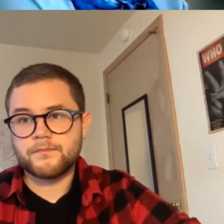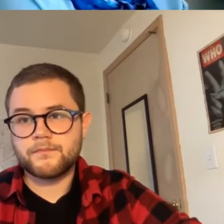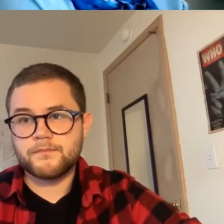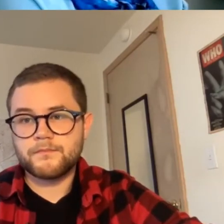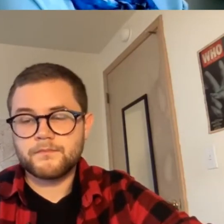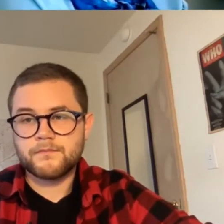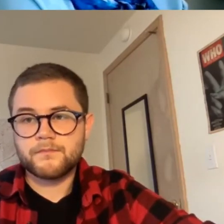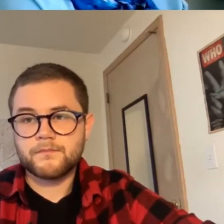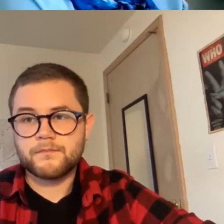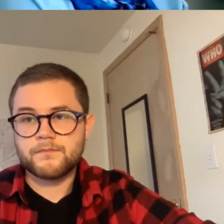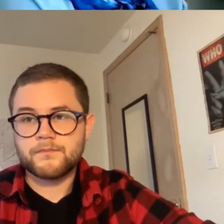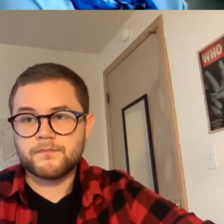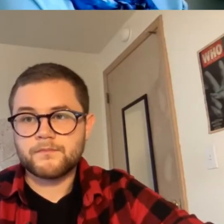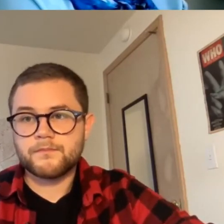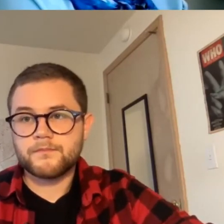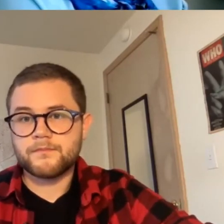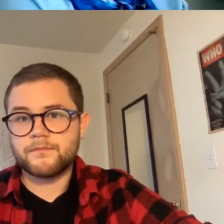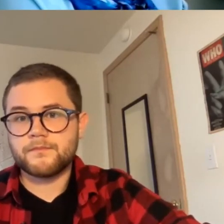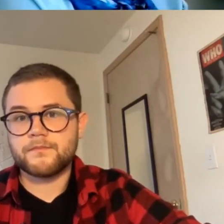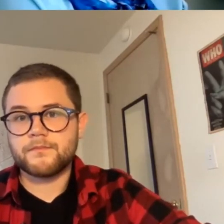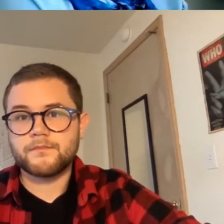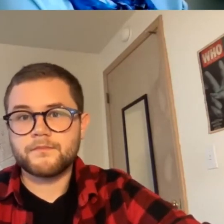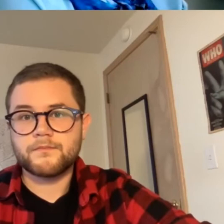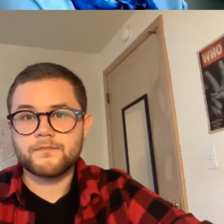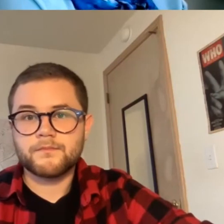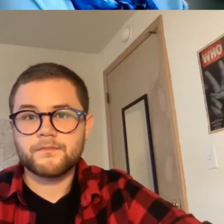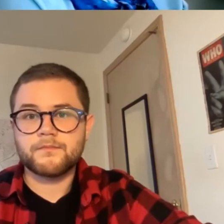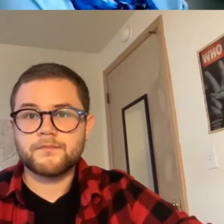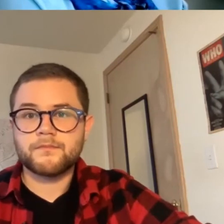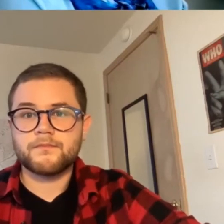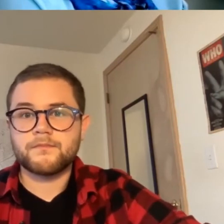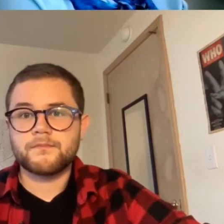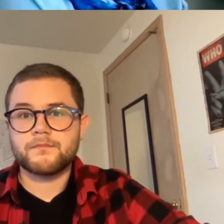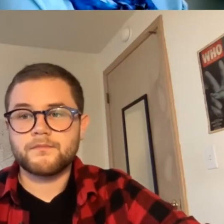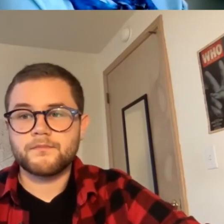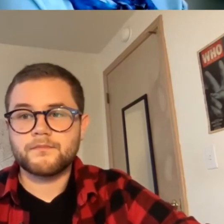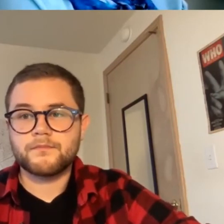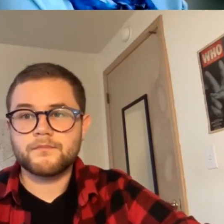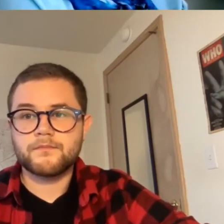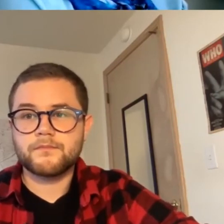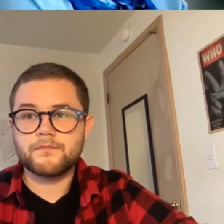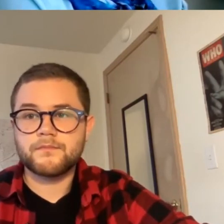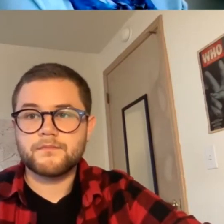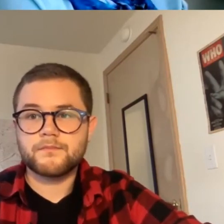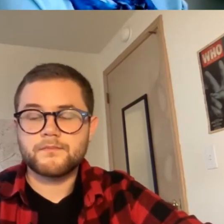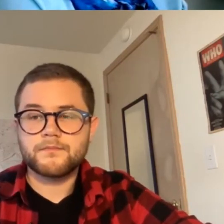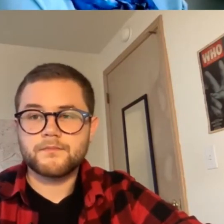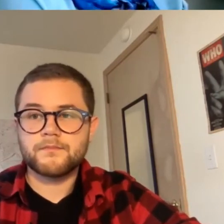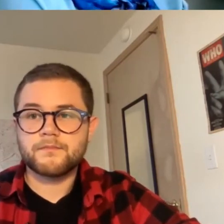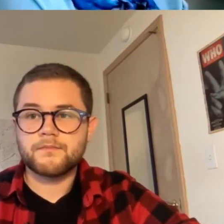please don't conflate fatness with poor health. Nutrition and exercise are very important